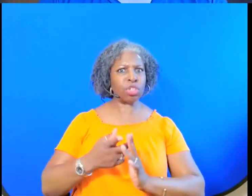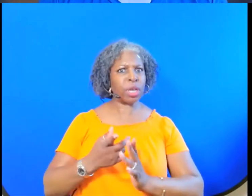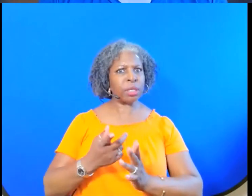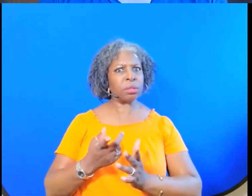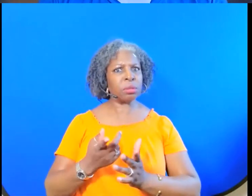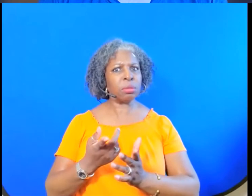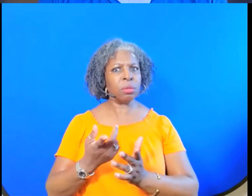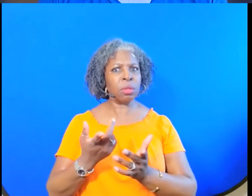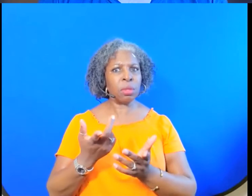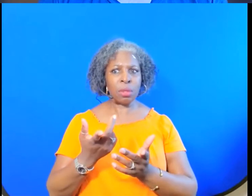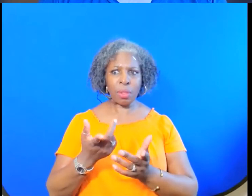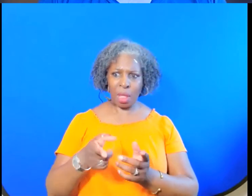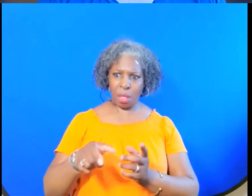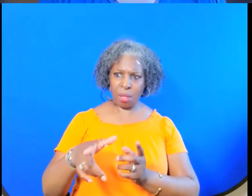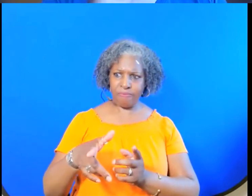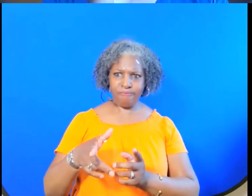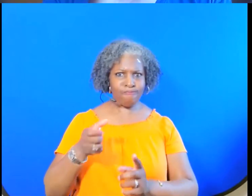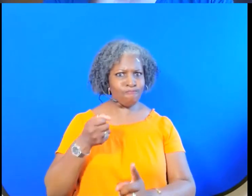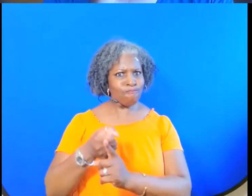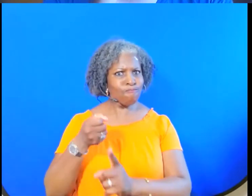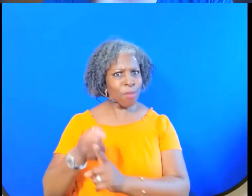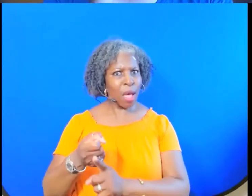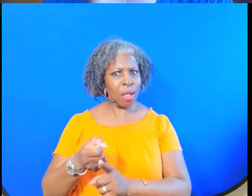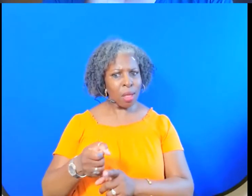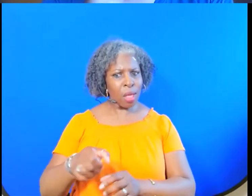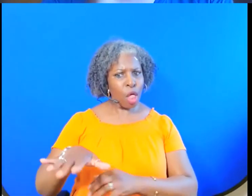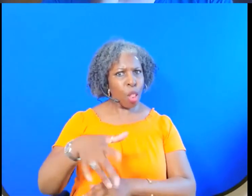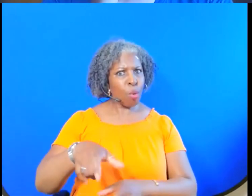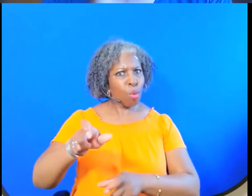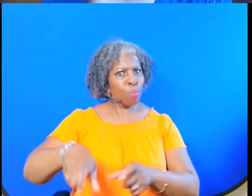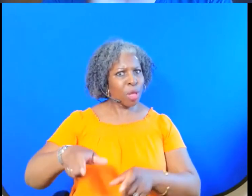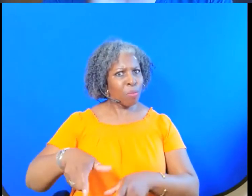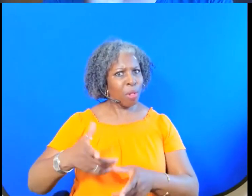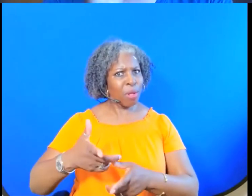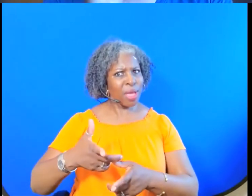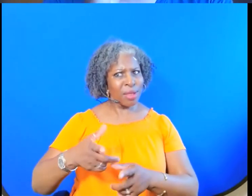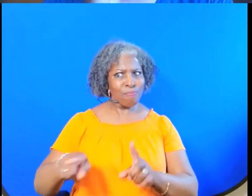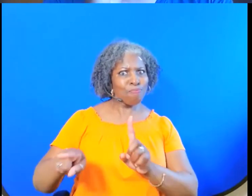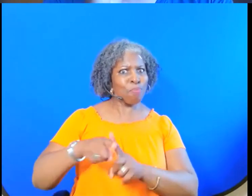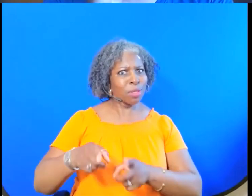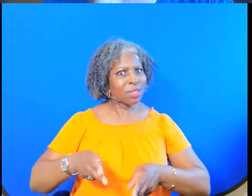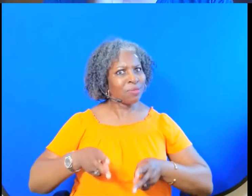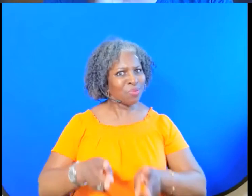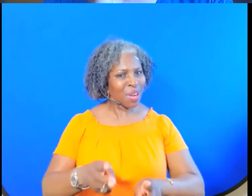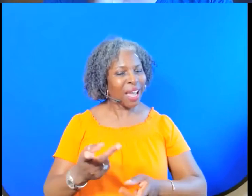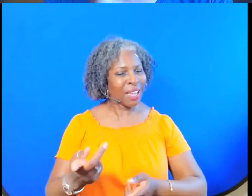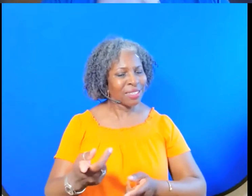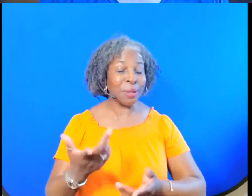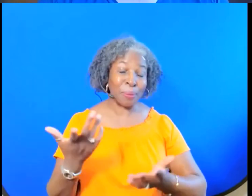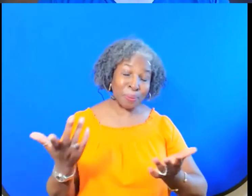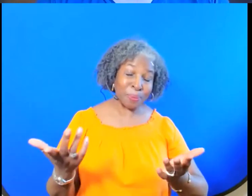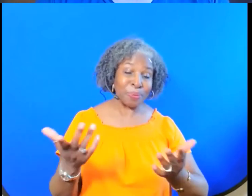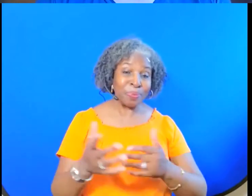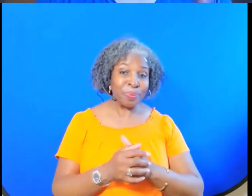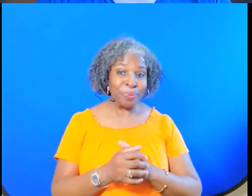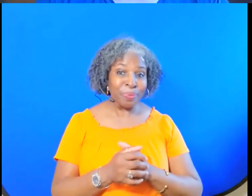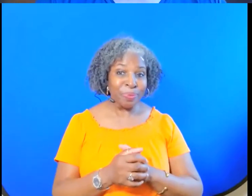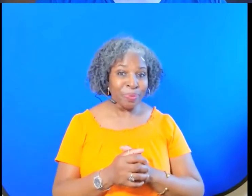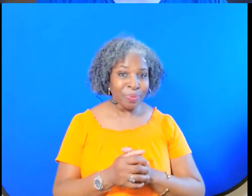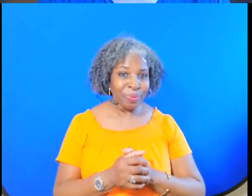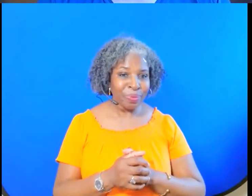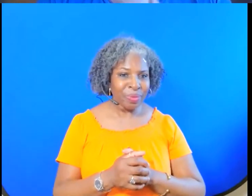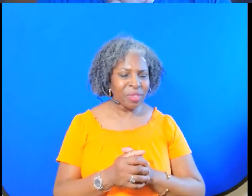that local people want and need. So, yeah. >> CÍARAN: So that kind of came up in the chat.